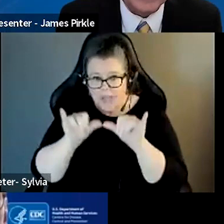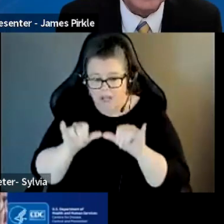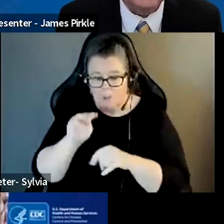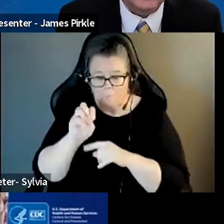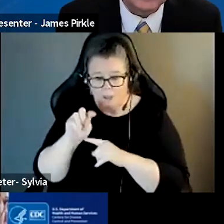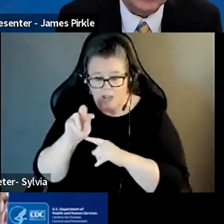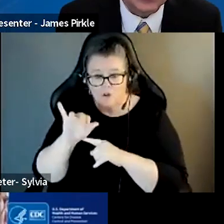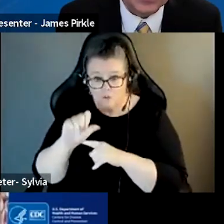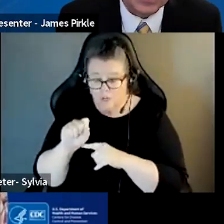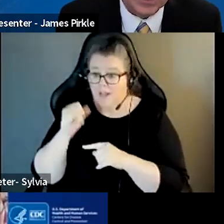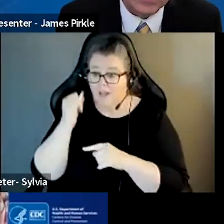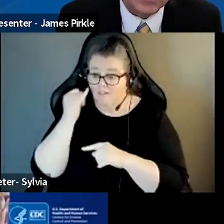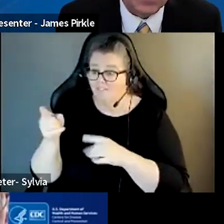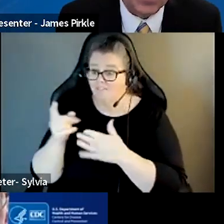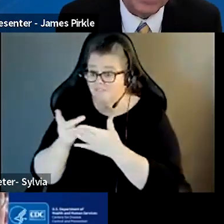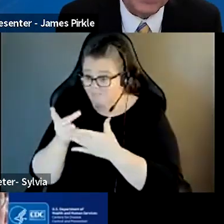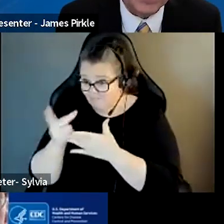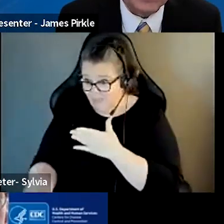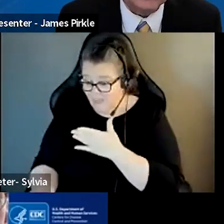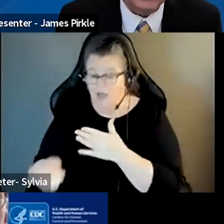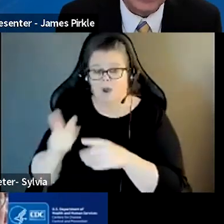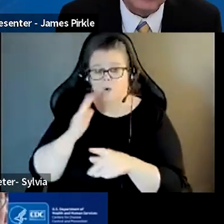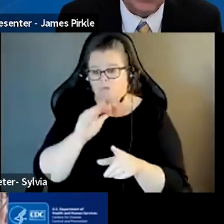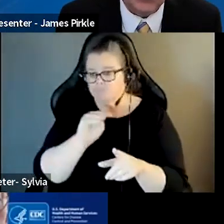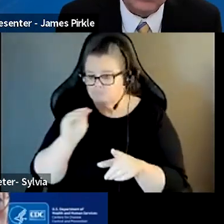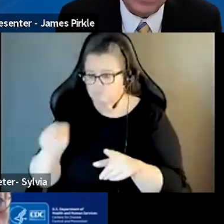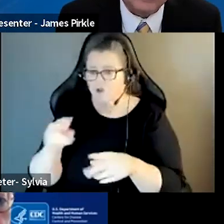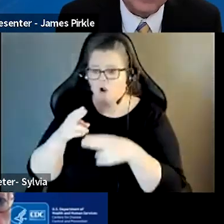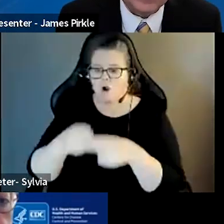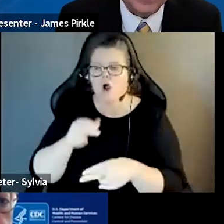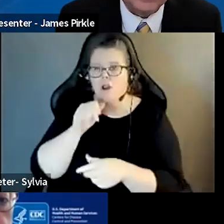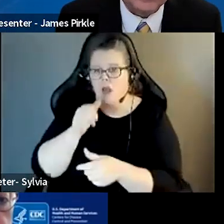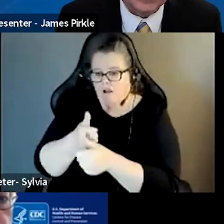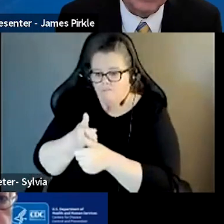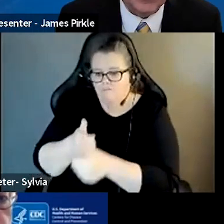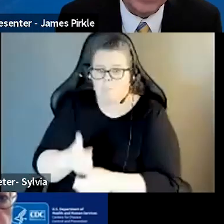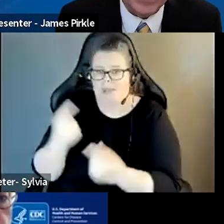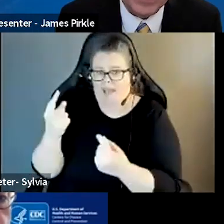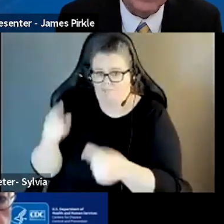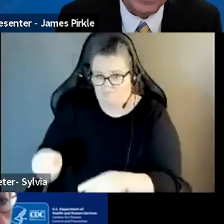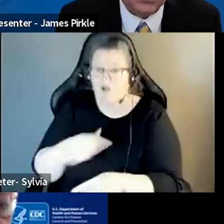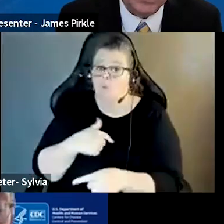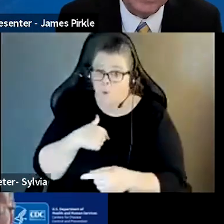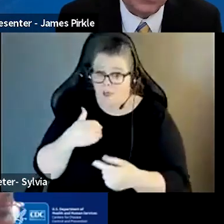that enters the system as a nonconforming event. So we have a lot of indicators that are very heavily related